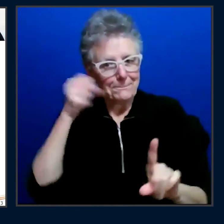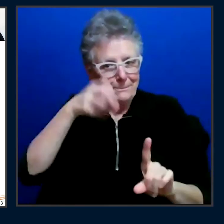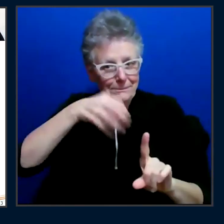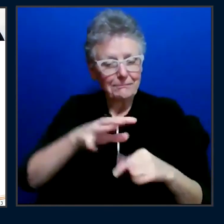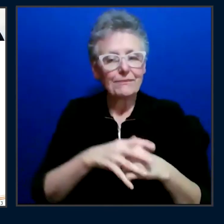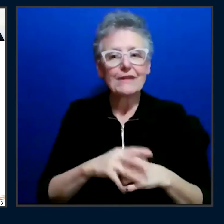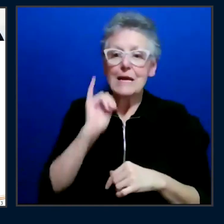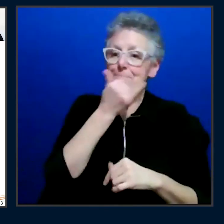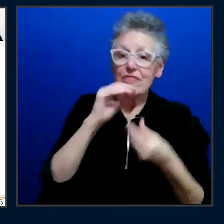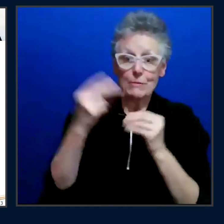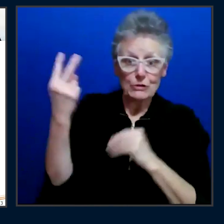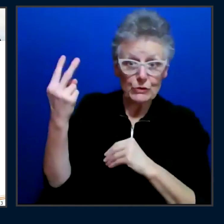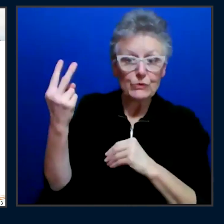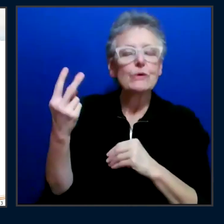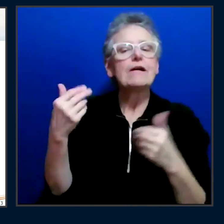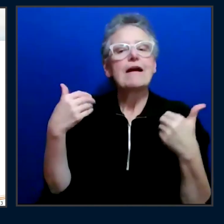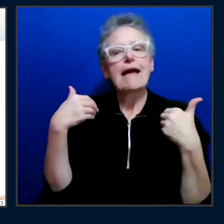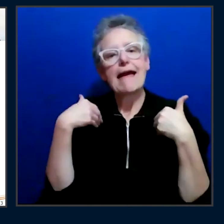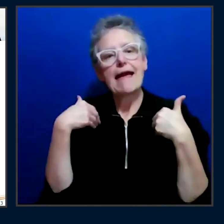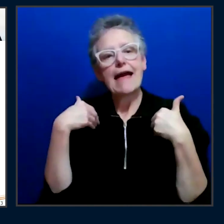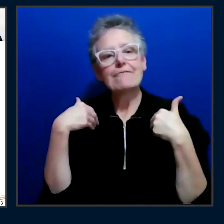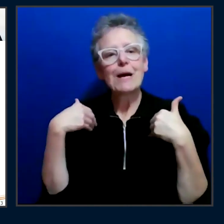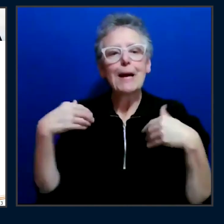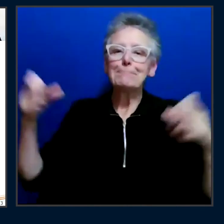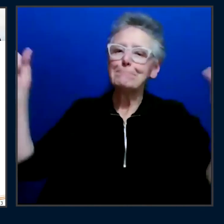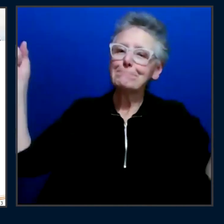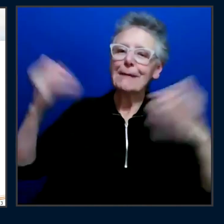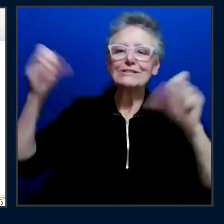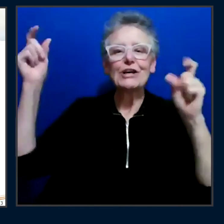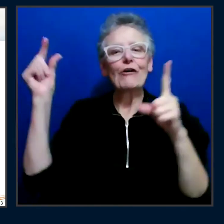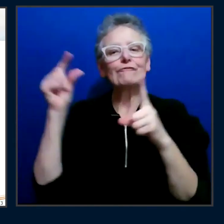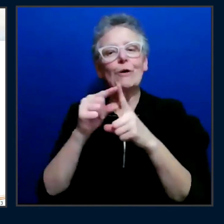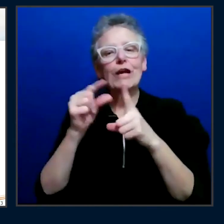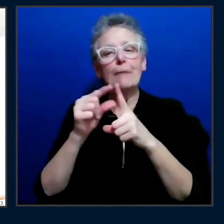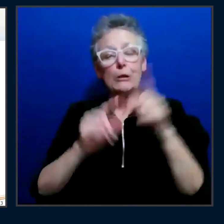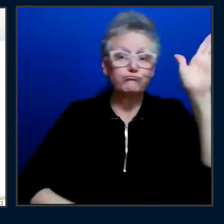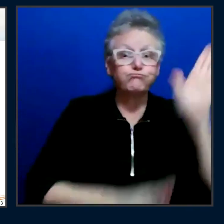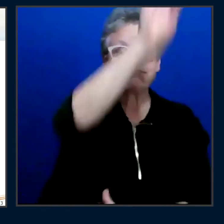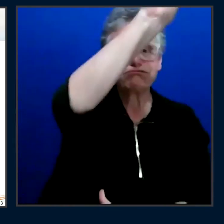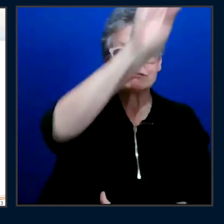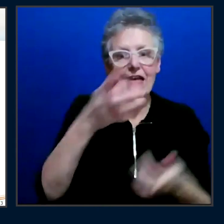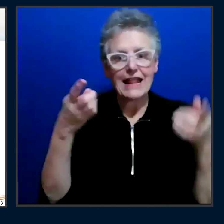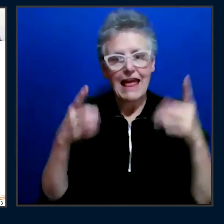Myth number two is that there is this kind of magical vocabulary explosion that just happens.